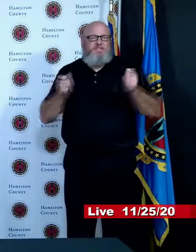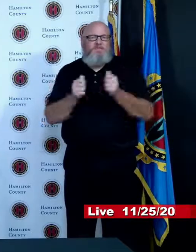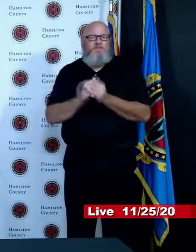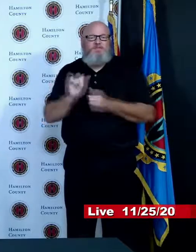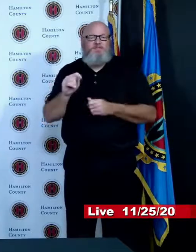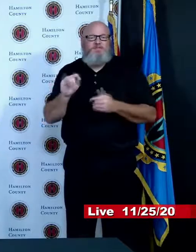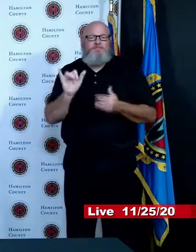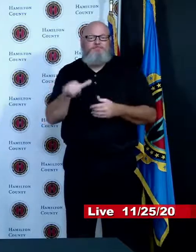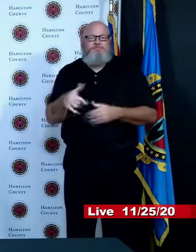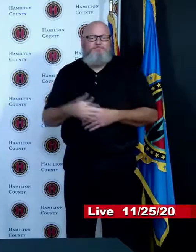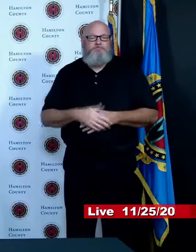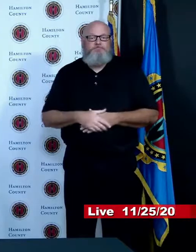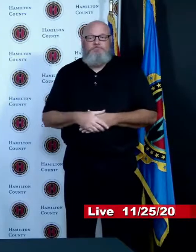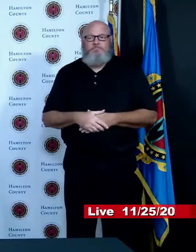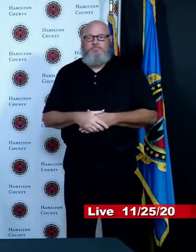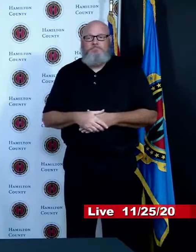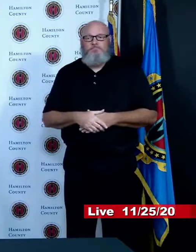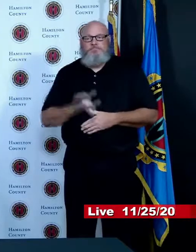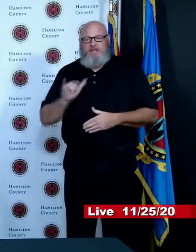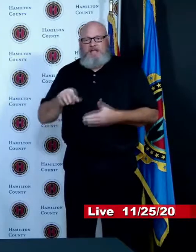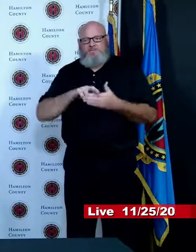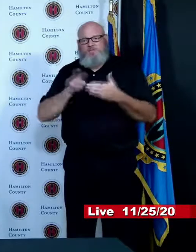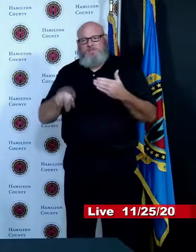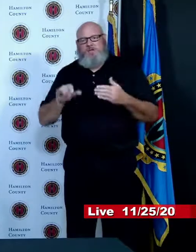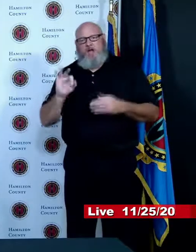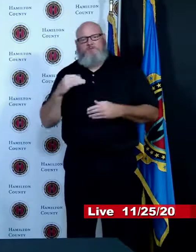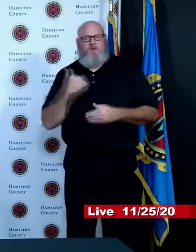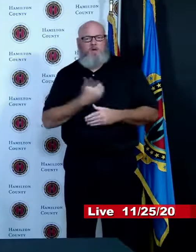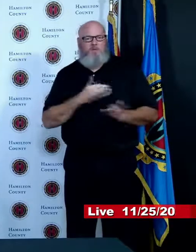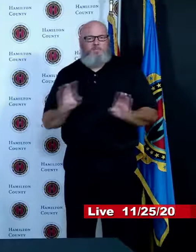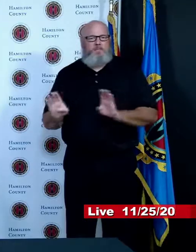fair to say that we're concerned that that might not happen and that the numbers are going to go up